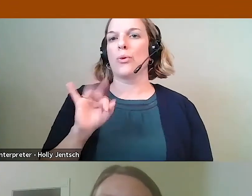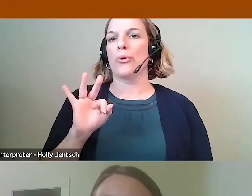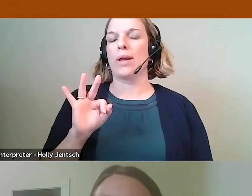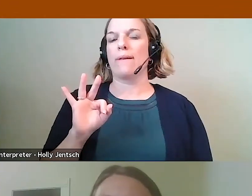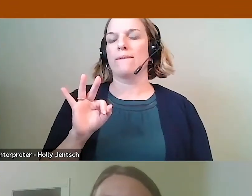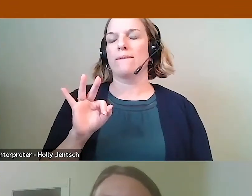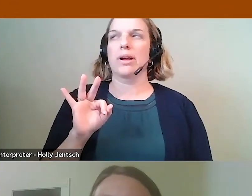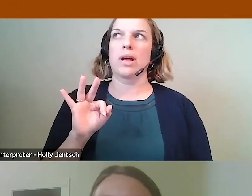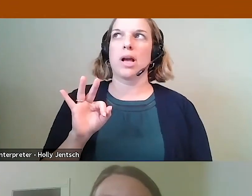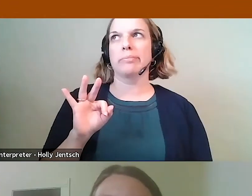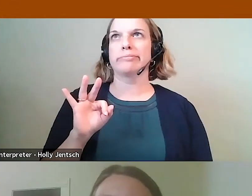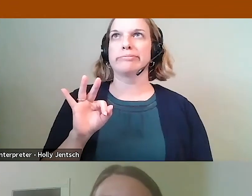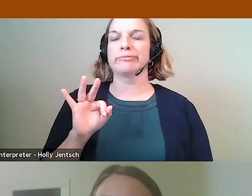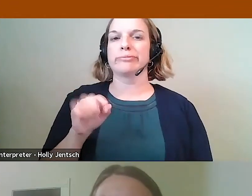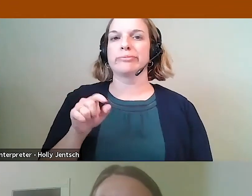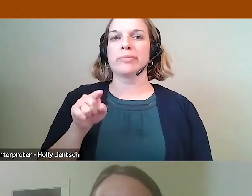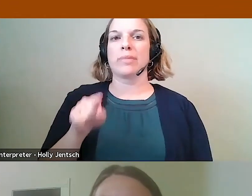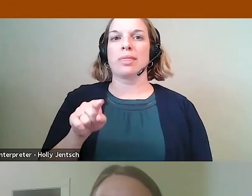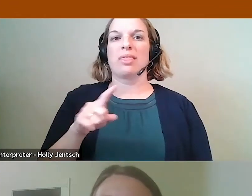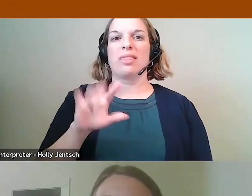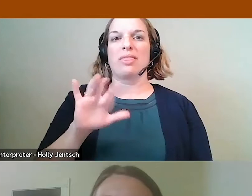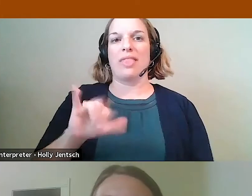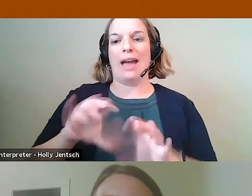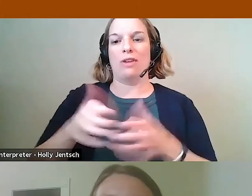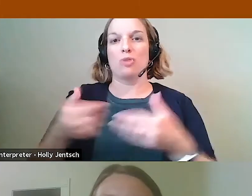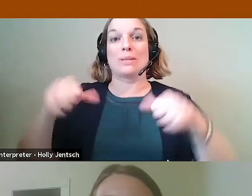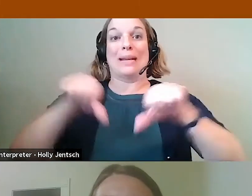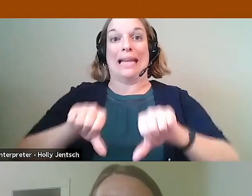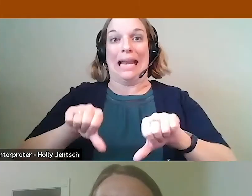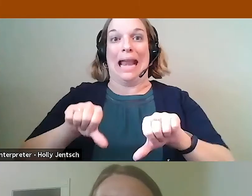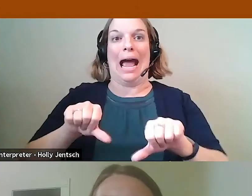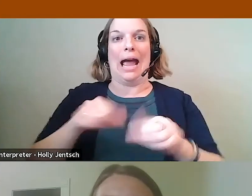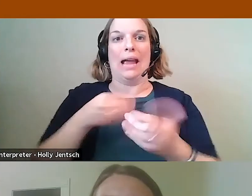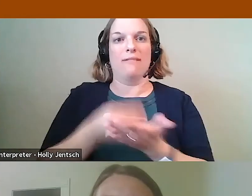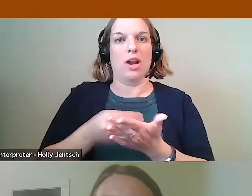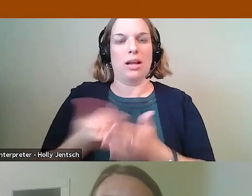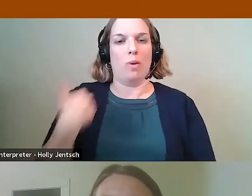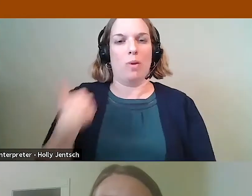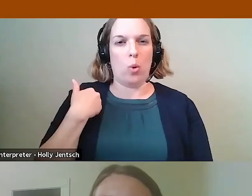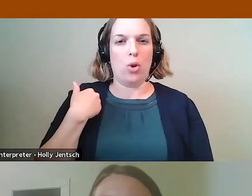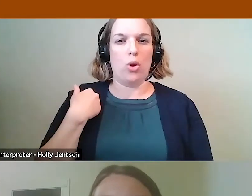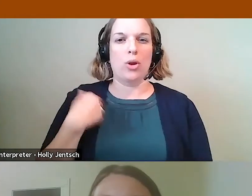been denied funding for whatever reason. It's usually related to auditing if they